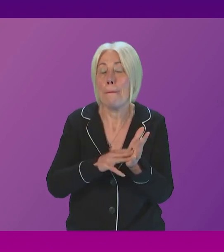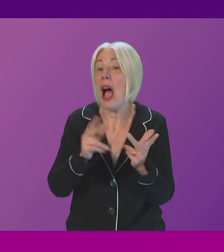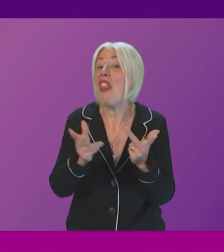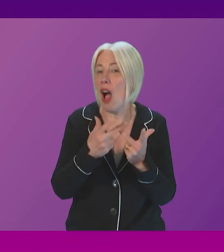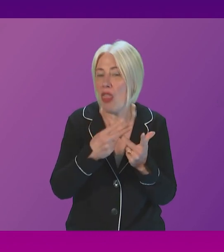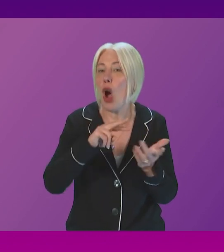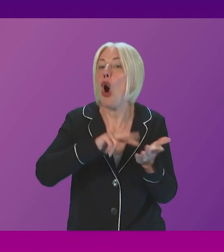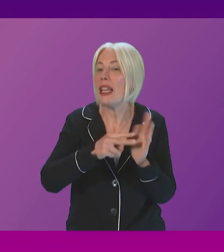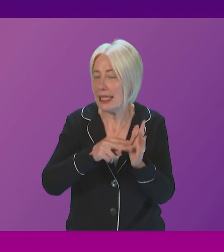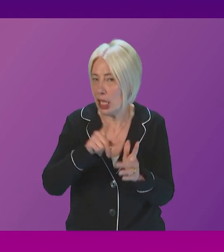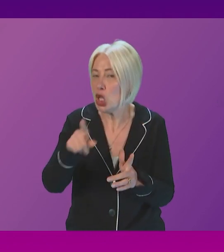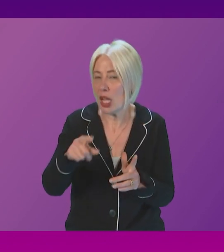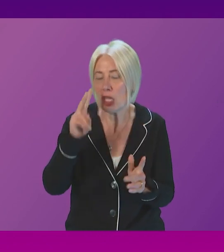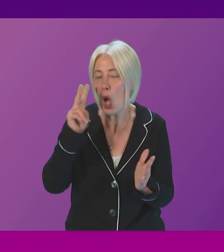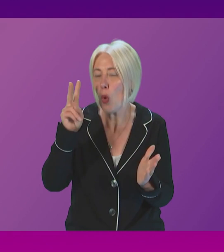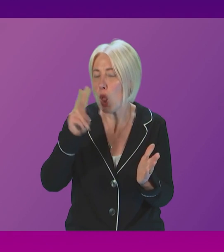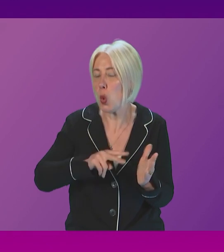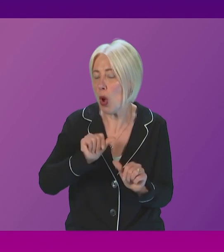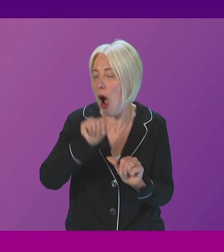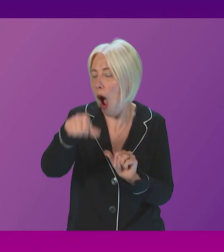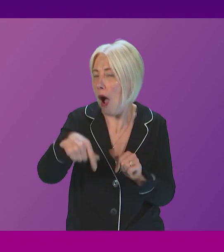but I will look at that straight after First Minister’s questions